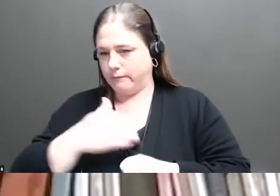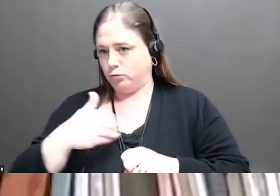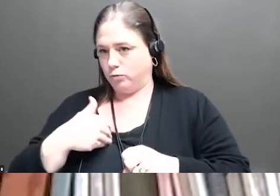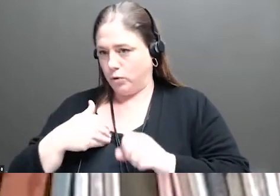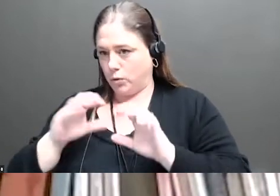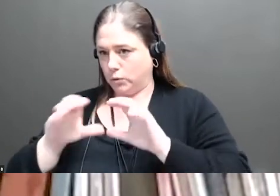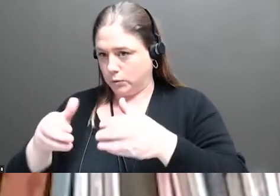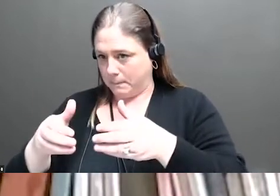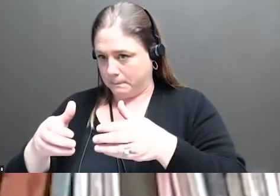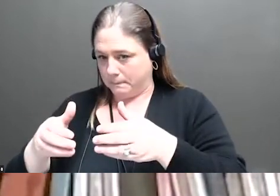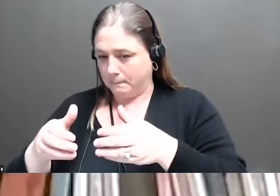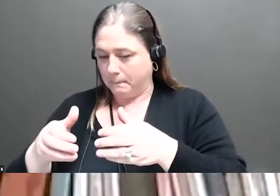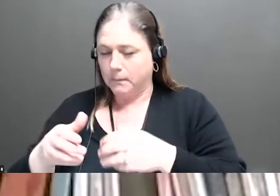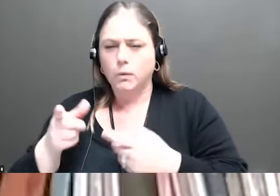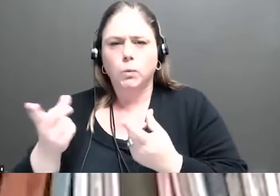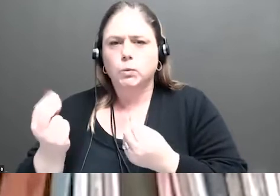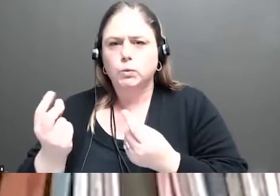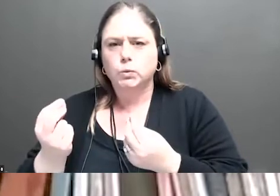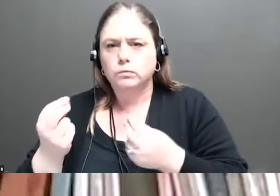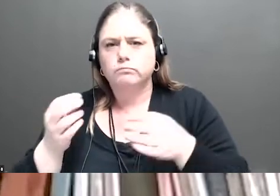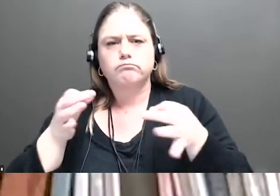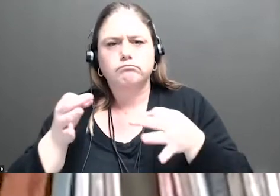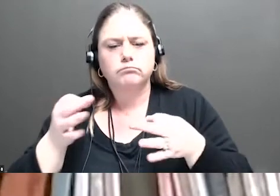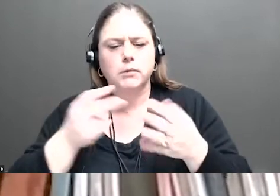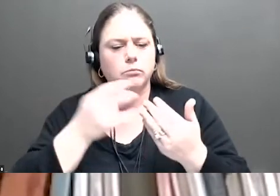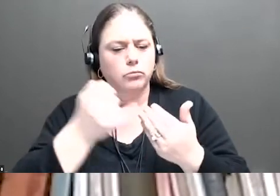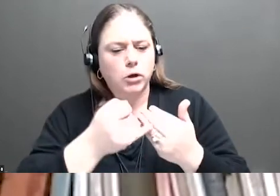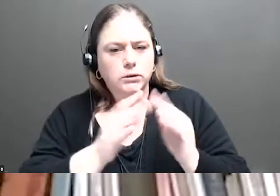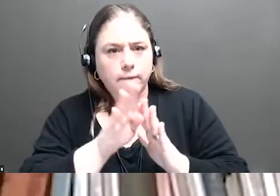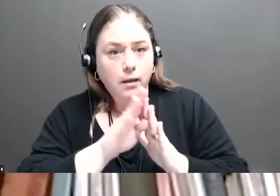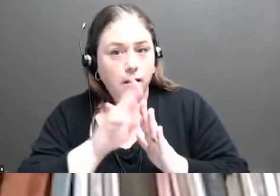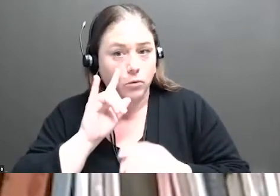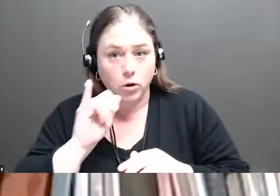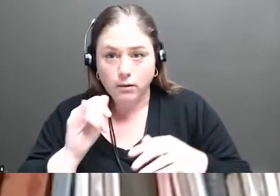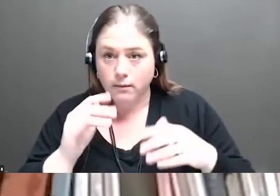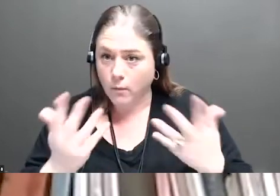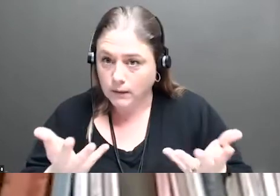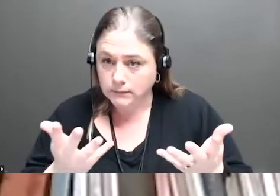she'll provide an overview of how the project was developed, and how in a general way they met the